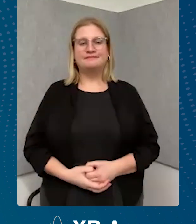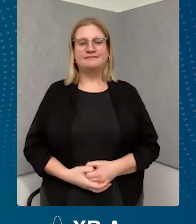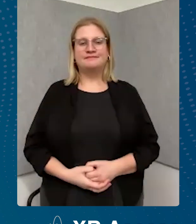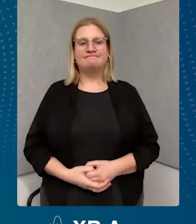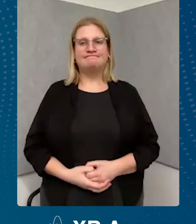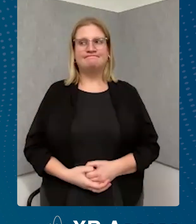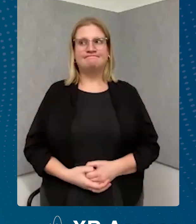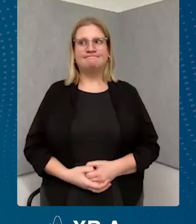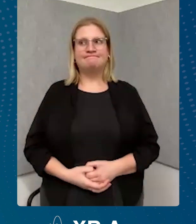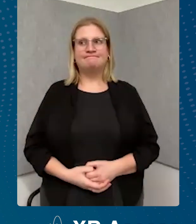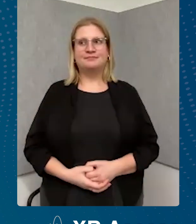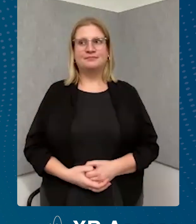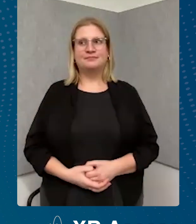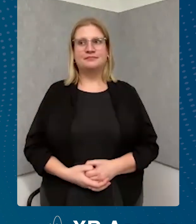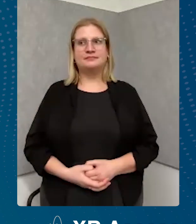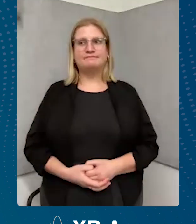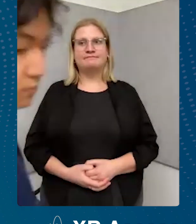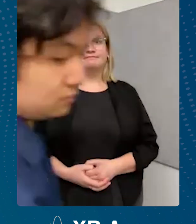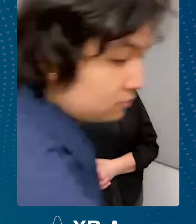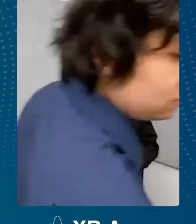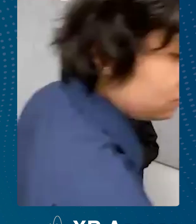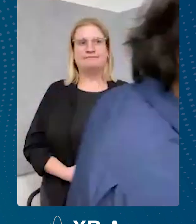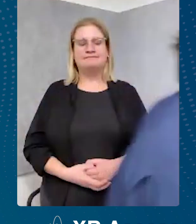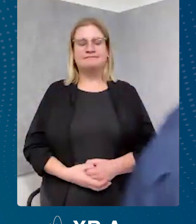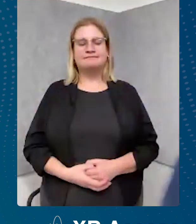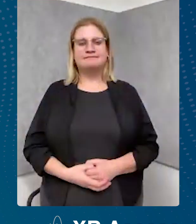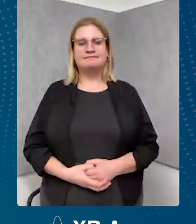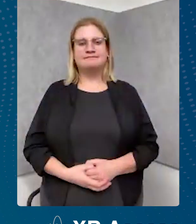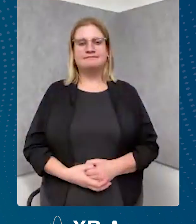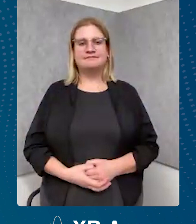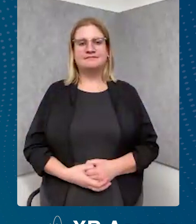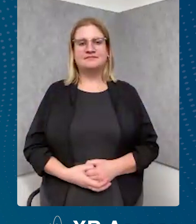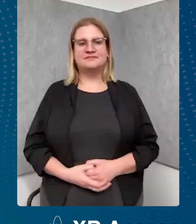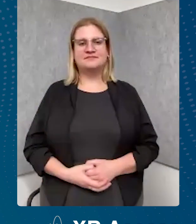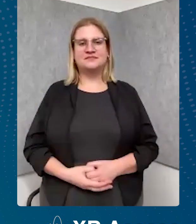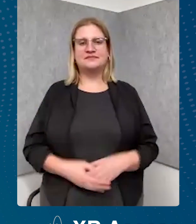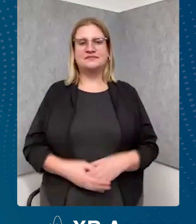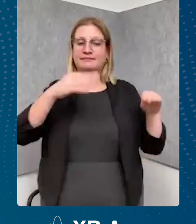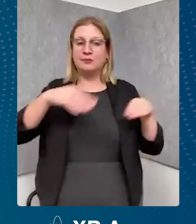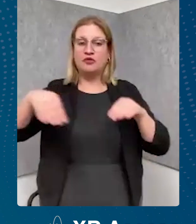And then in order to showcase our interaction menu,